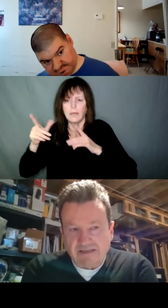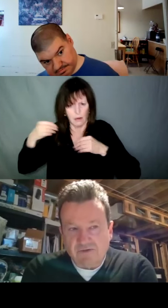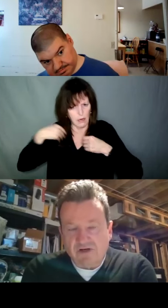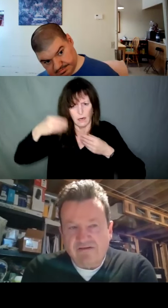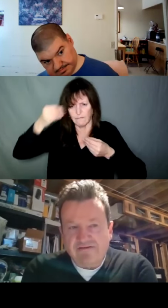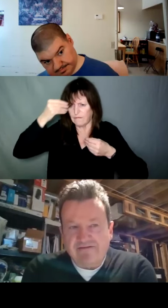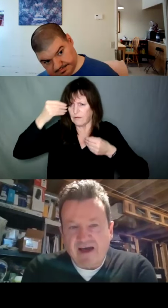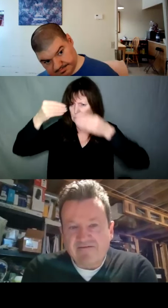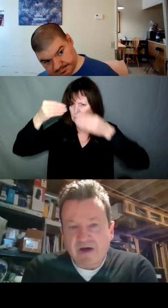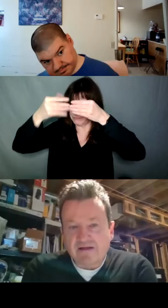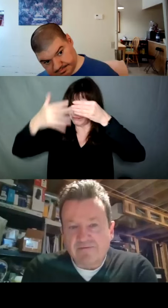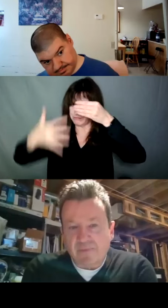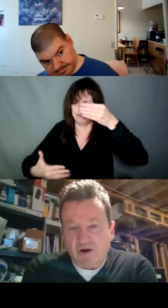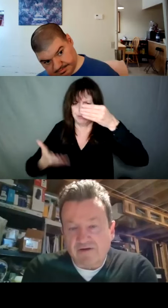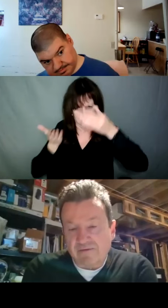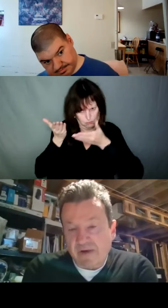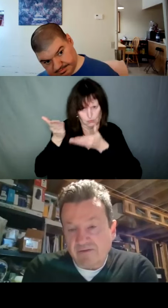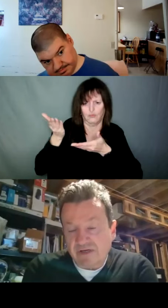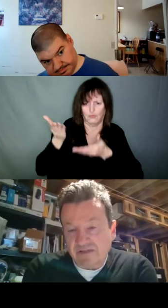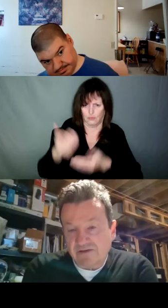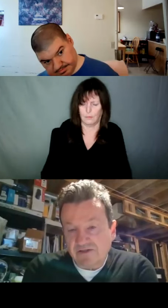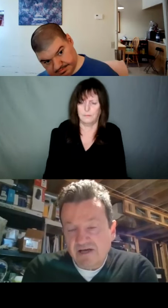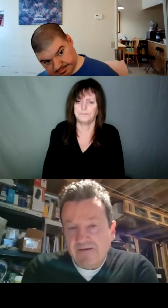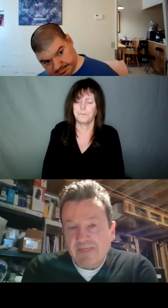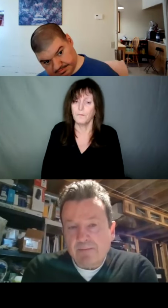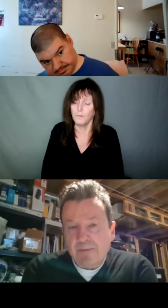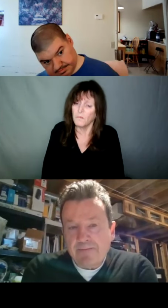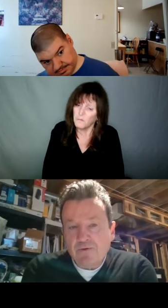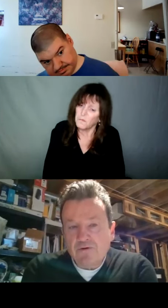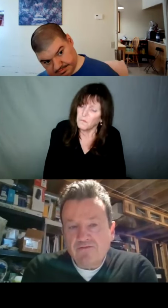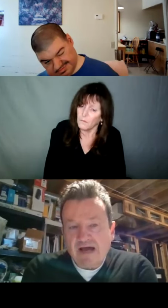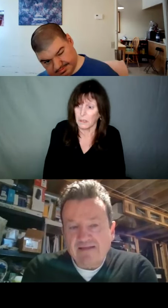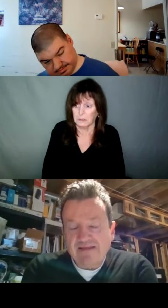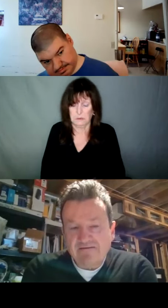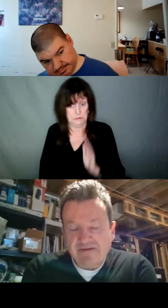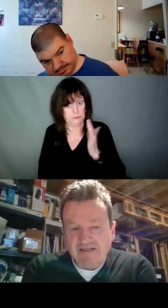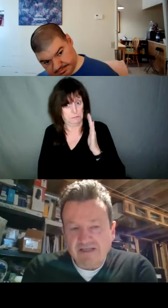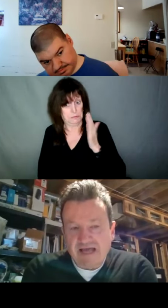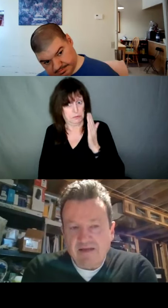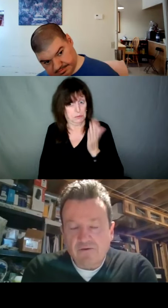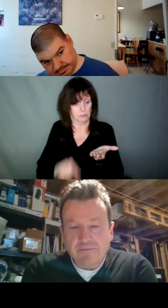NACI website and stay posted with NACI because they are the ones that update the information .